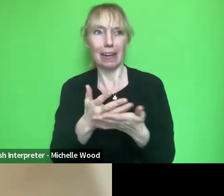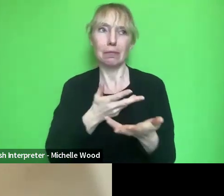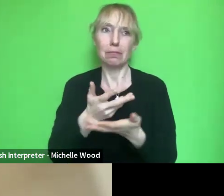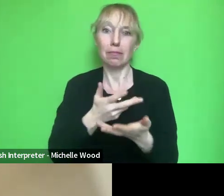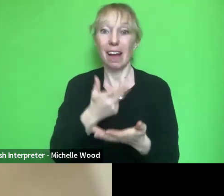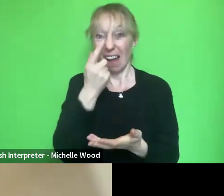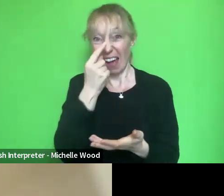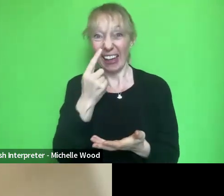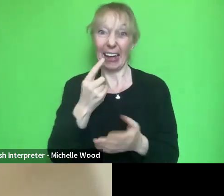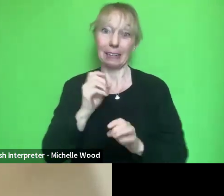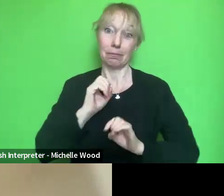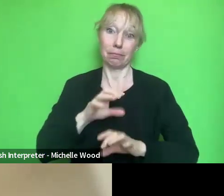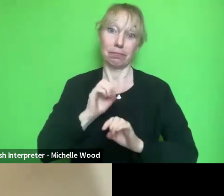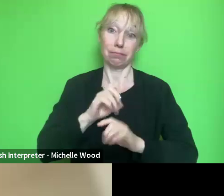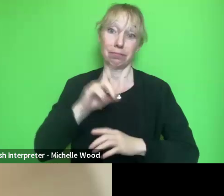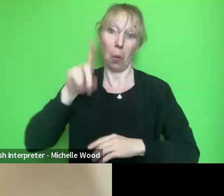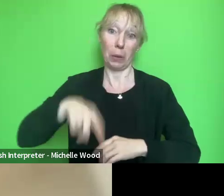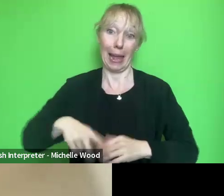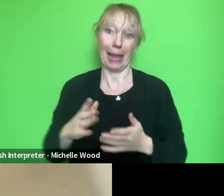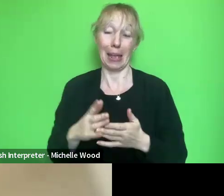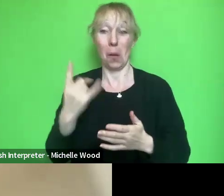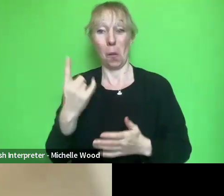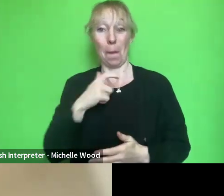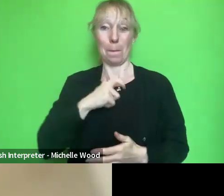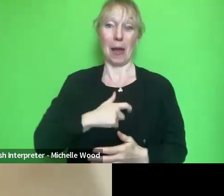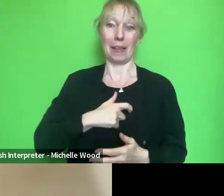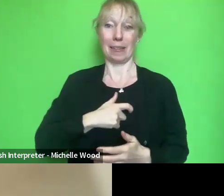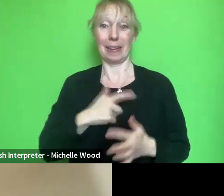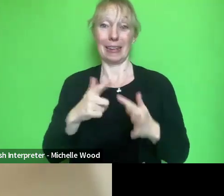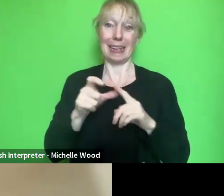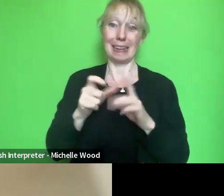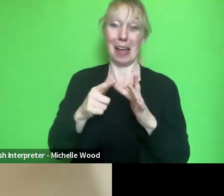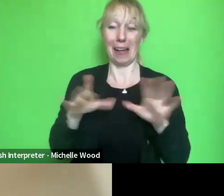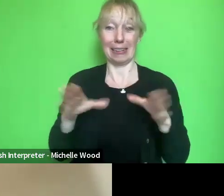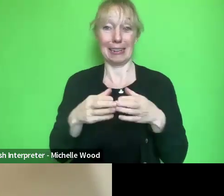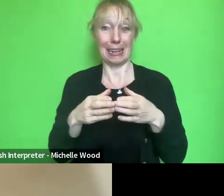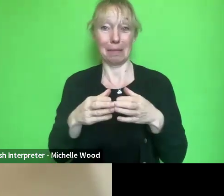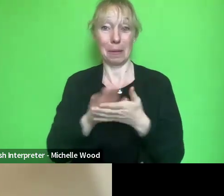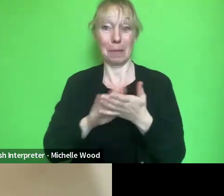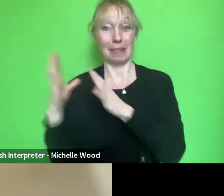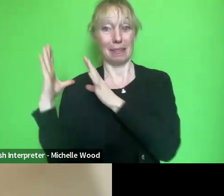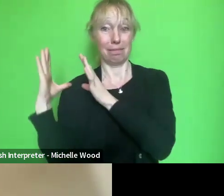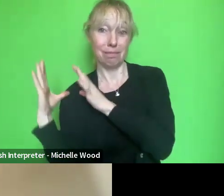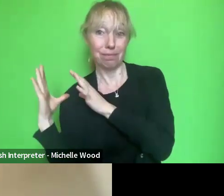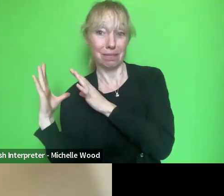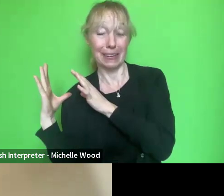as a one person kind of acting as an entire EDI team there is an awful lot on, um-And, you know, I,